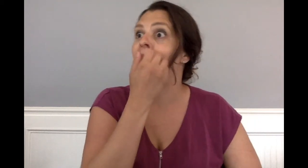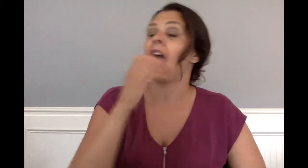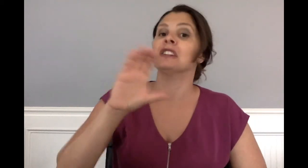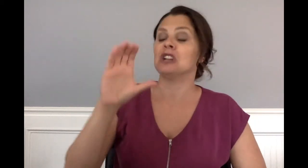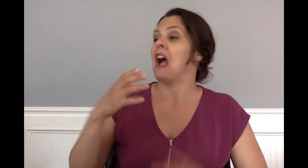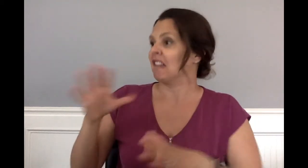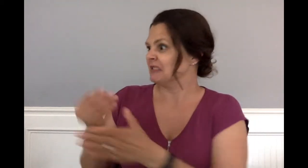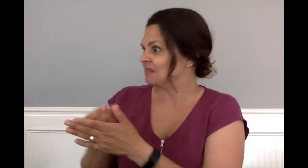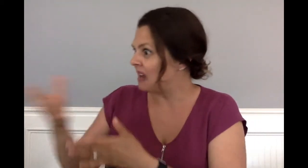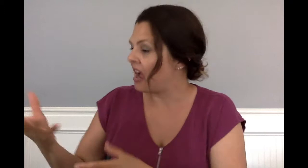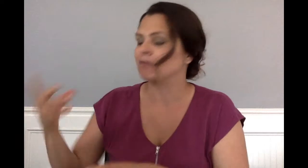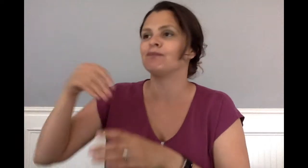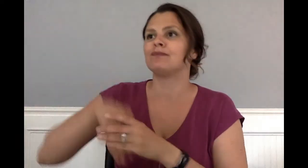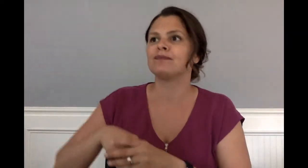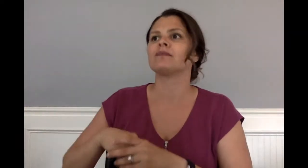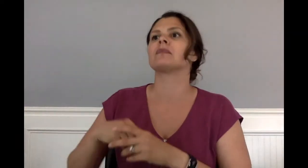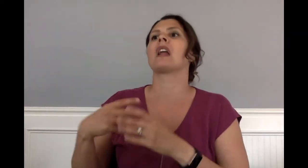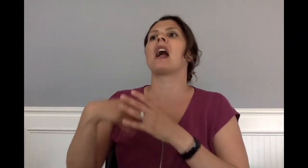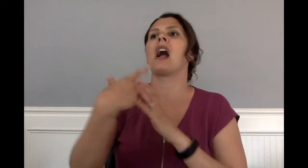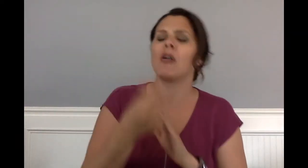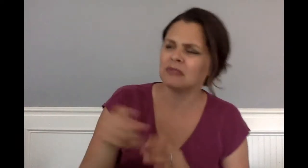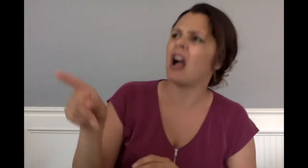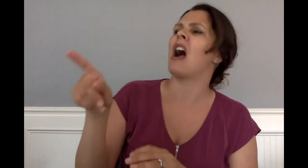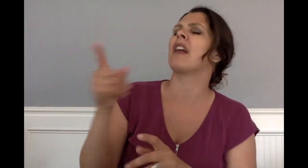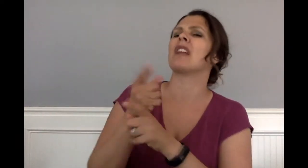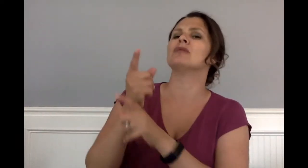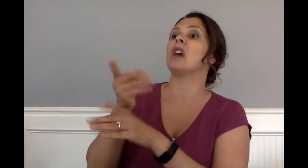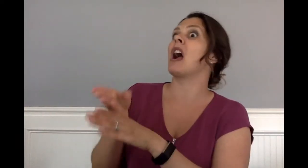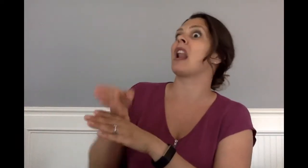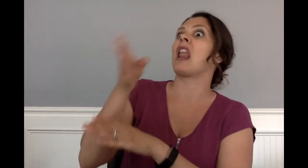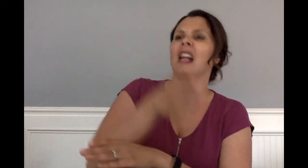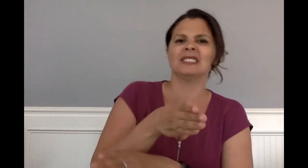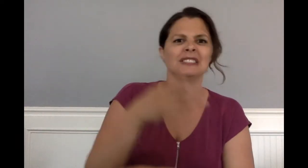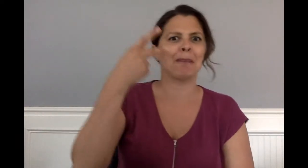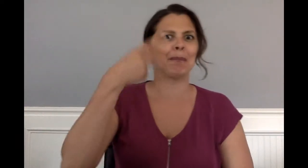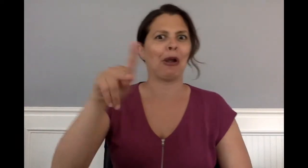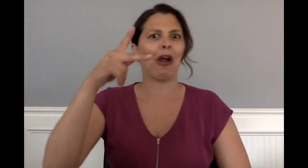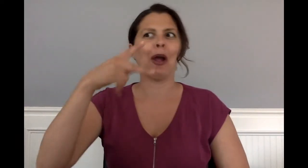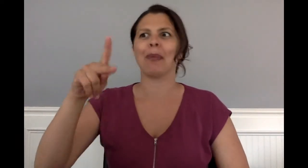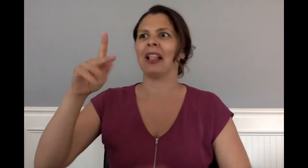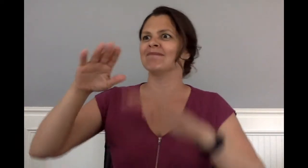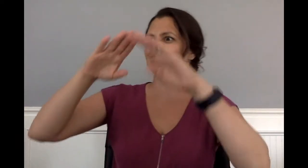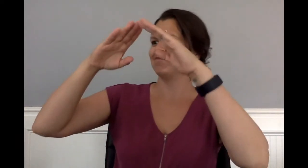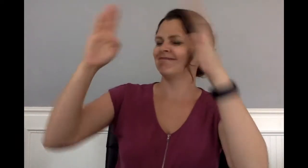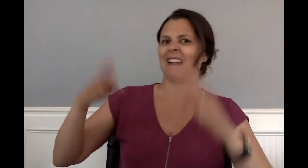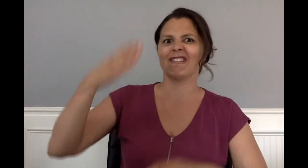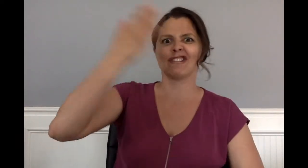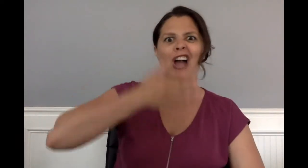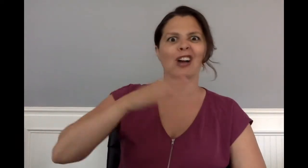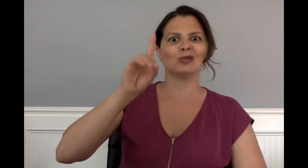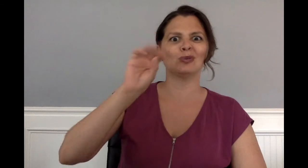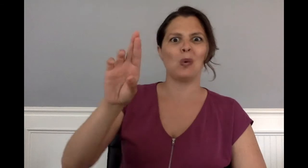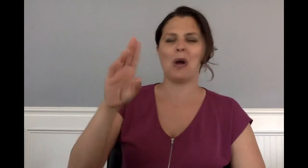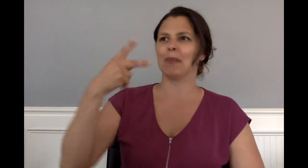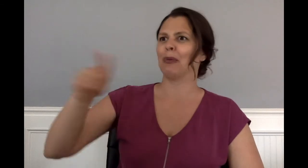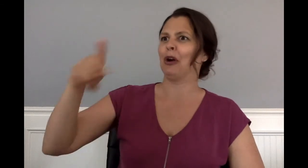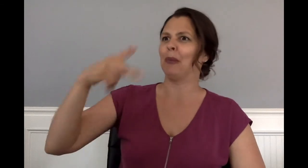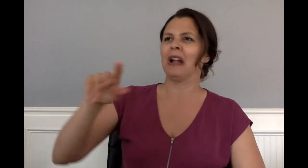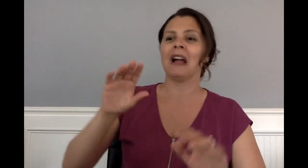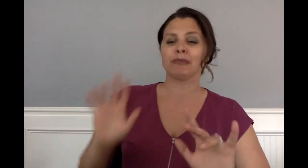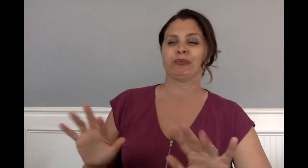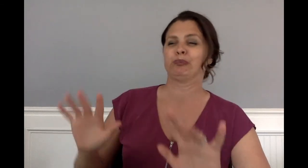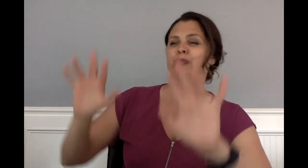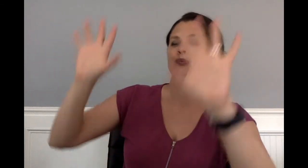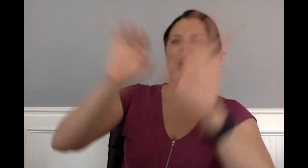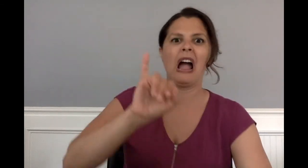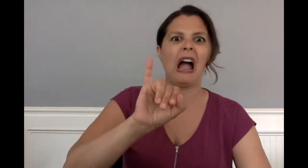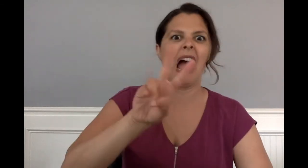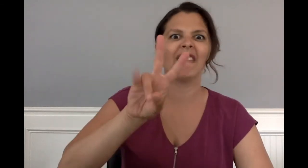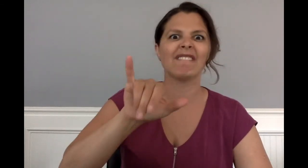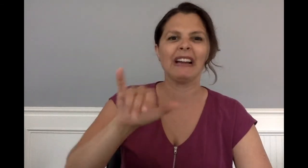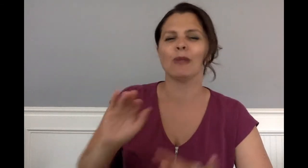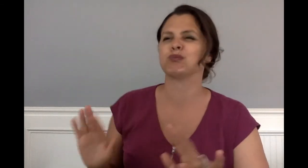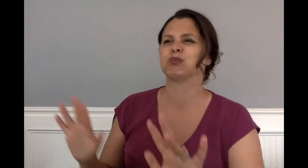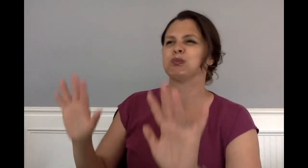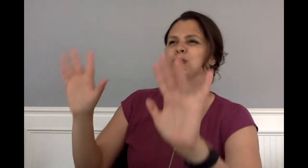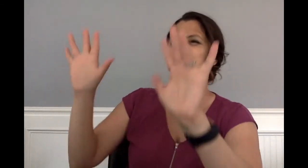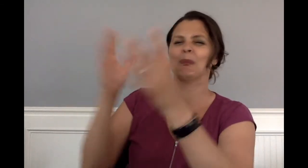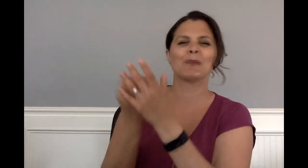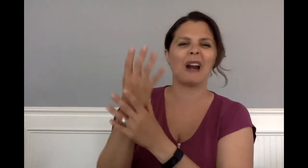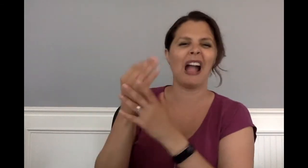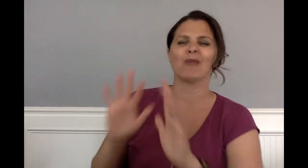As Charlie left the shop, he noticed the ivy-covered cottage with the purple front door.